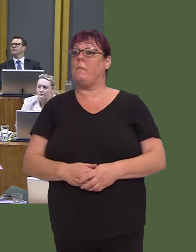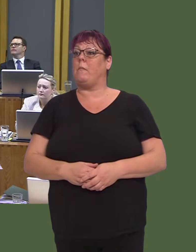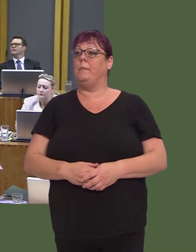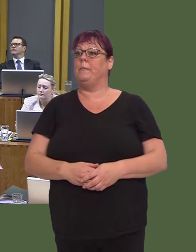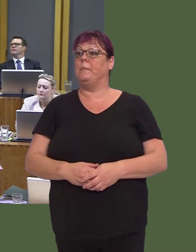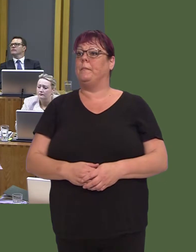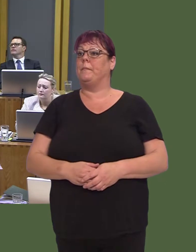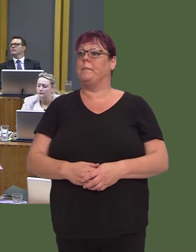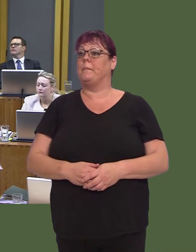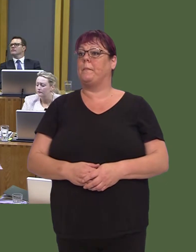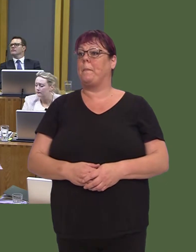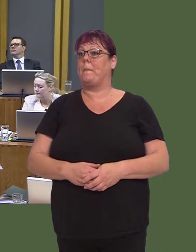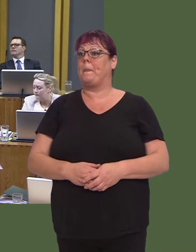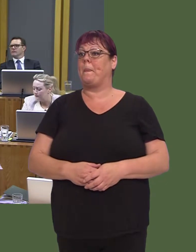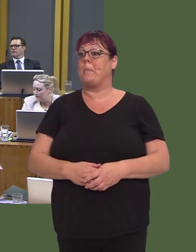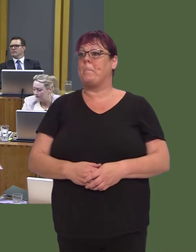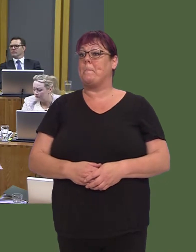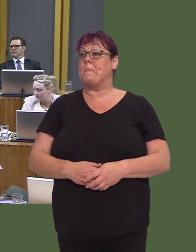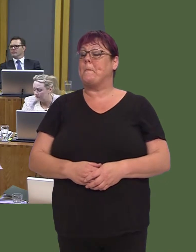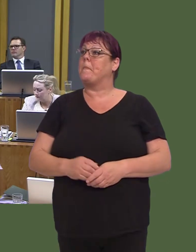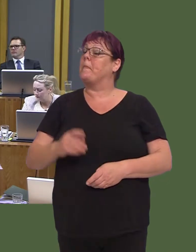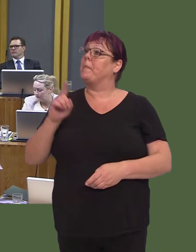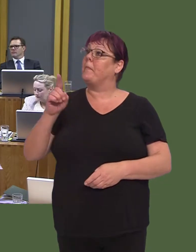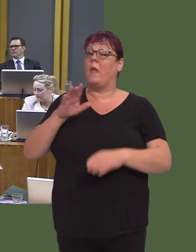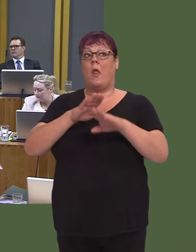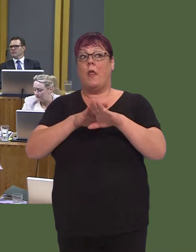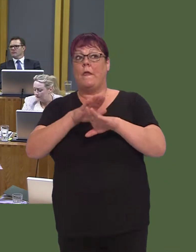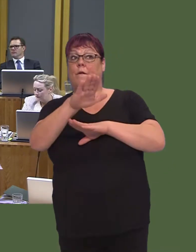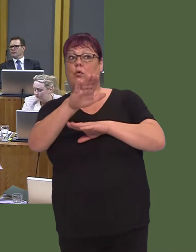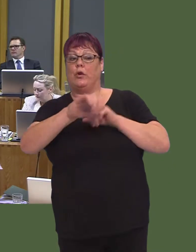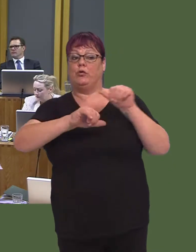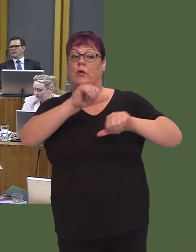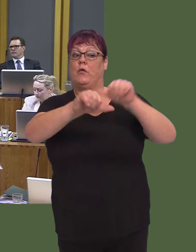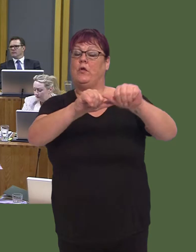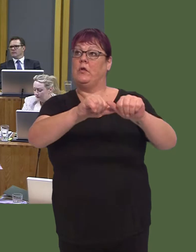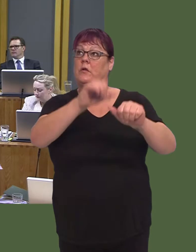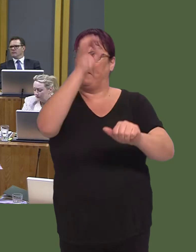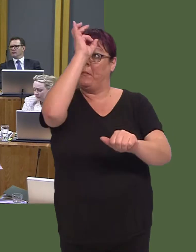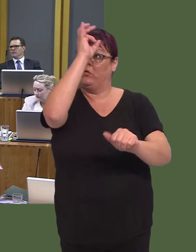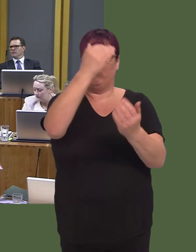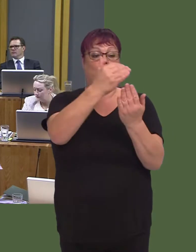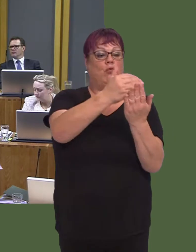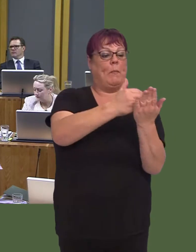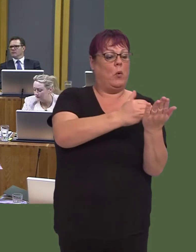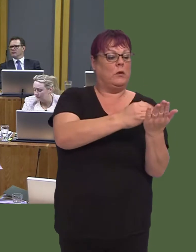You'll be aware, I hope, that what the future generations commissioner's report has highlighted